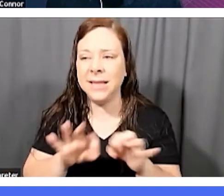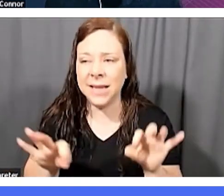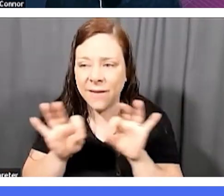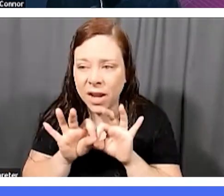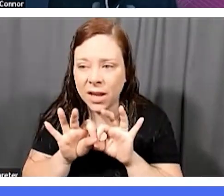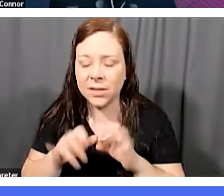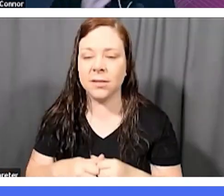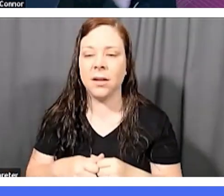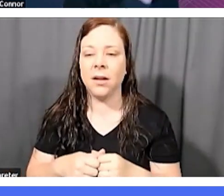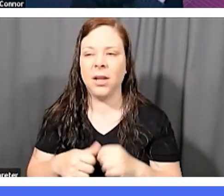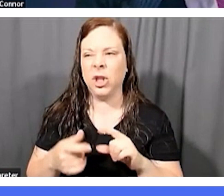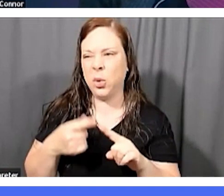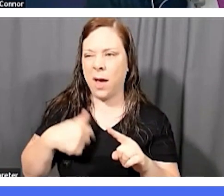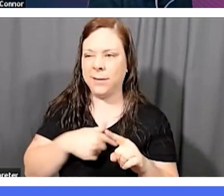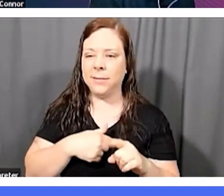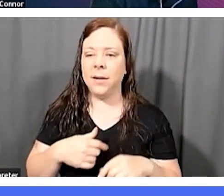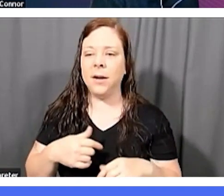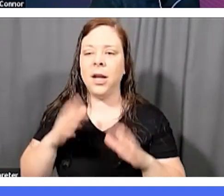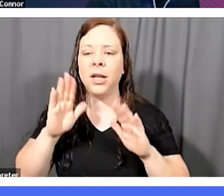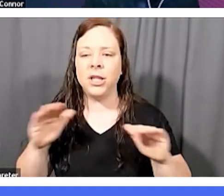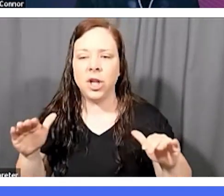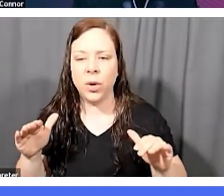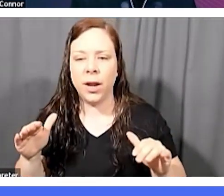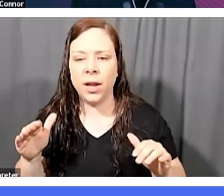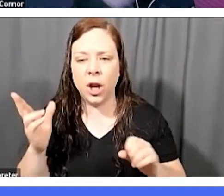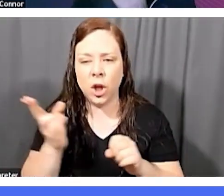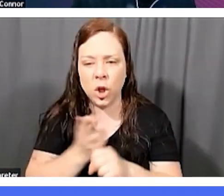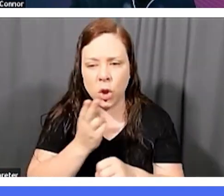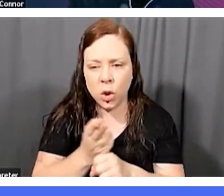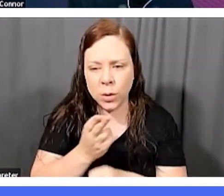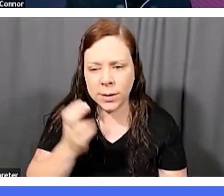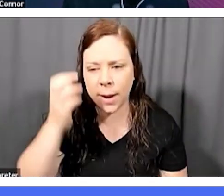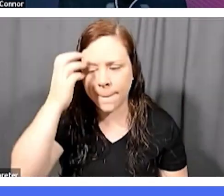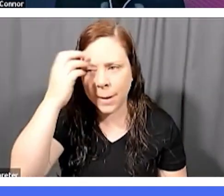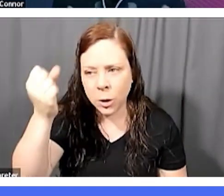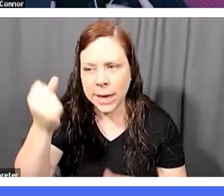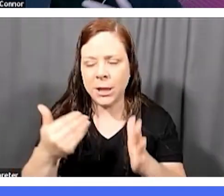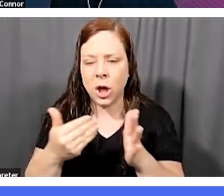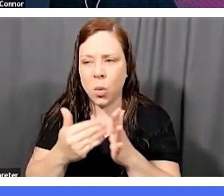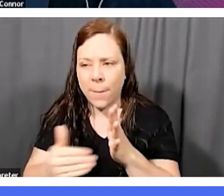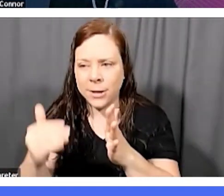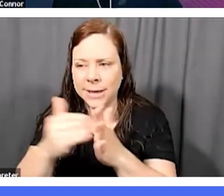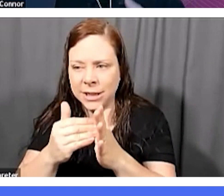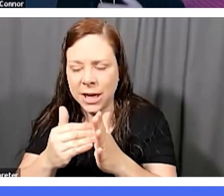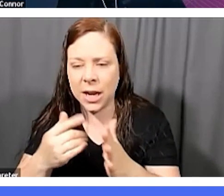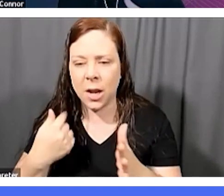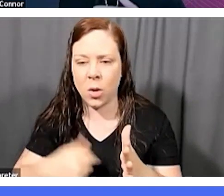So children, maybe they use like wrote memorization and just repetition and we're going to seek a deeper meaning